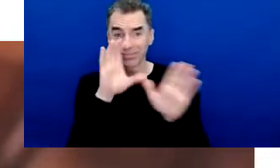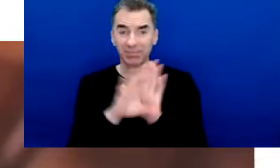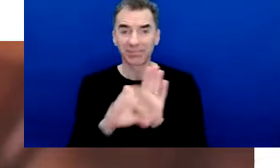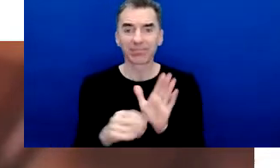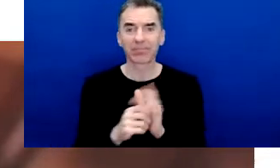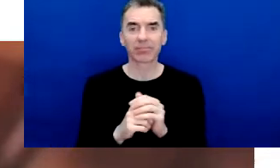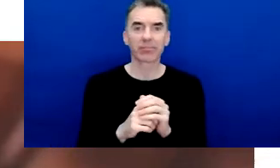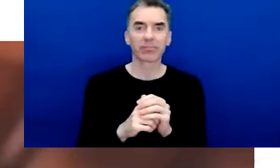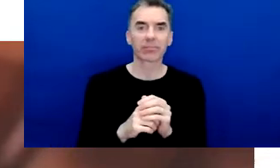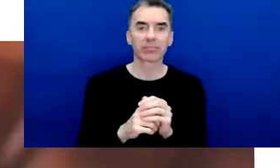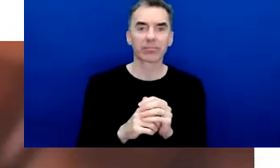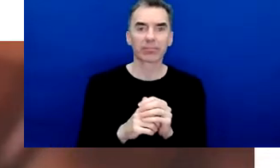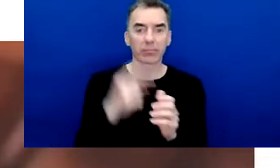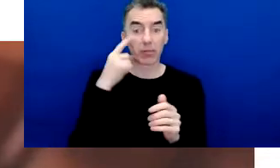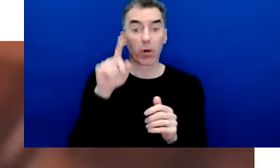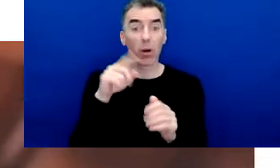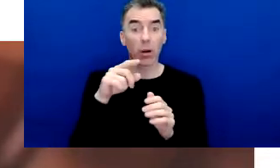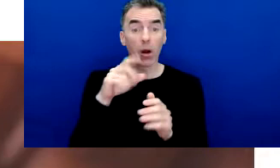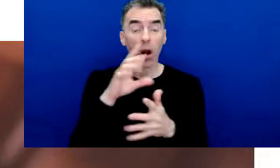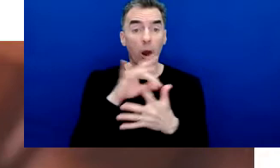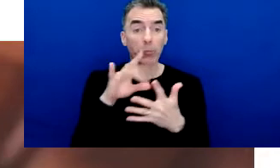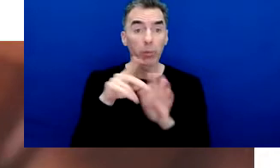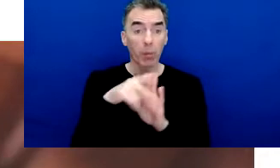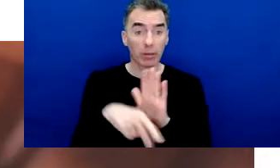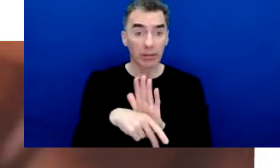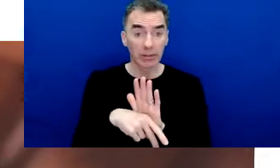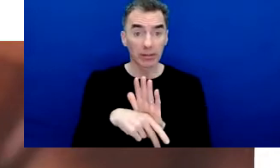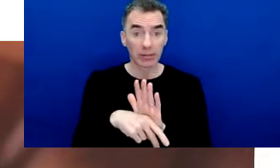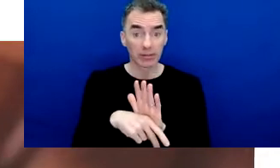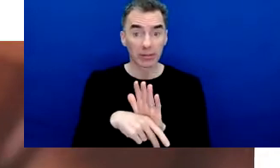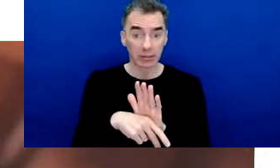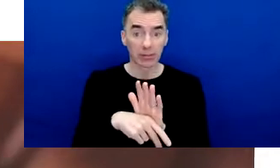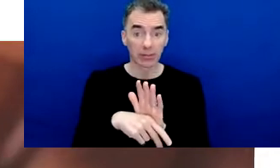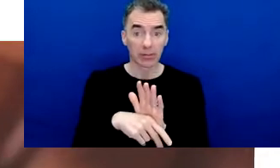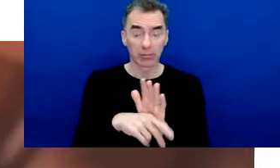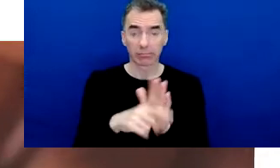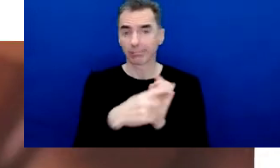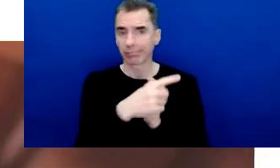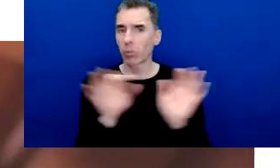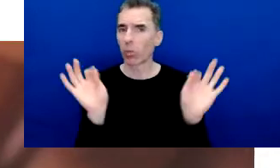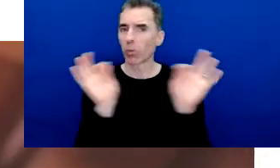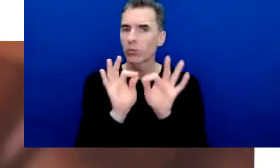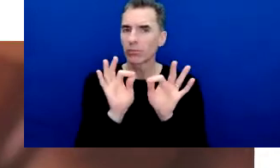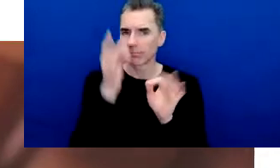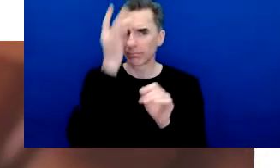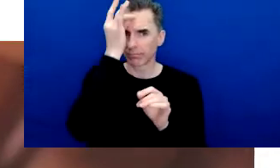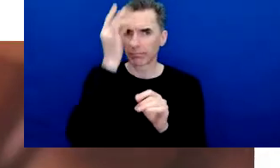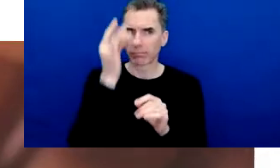for optional policies? I think it's important because a lot of this is we forget about online instructors